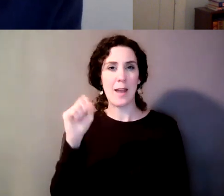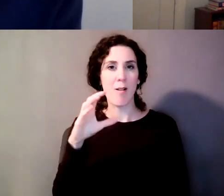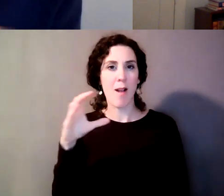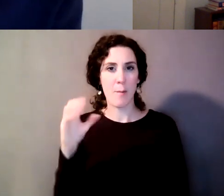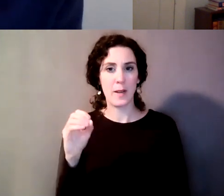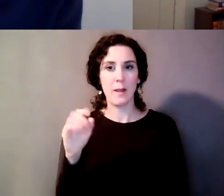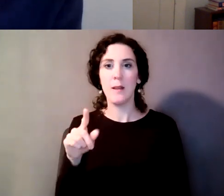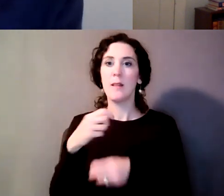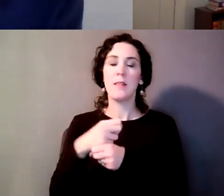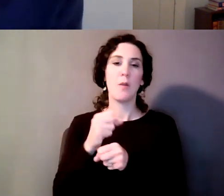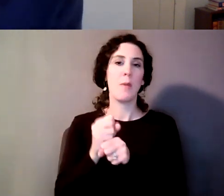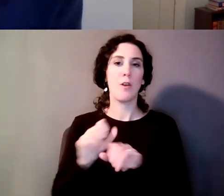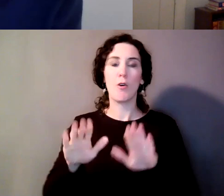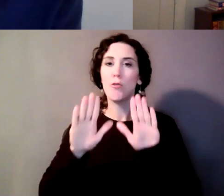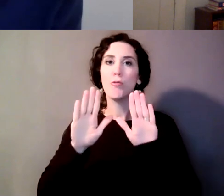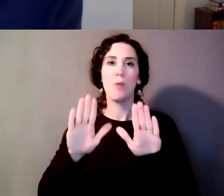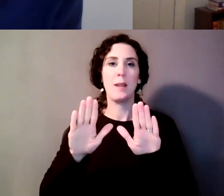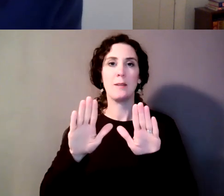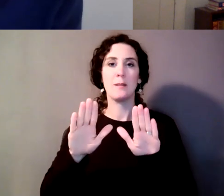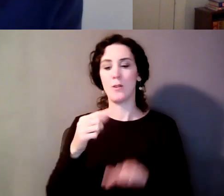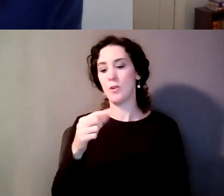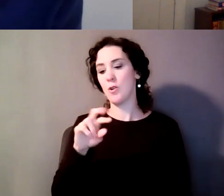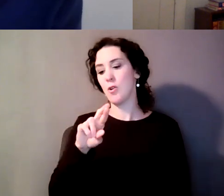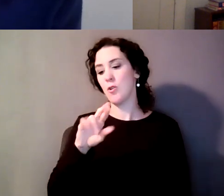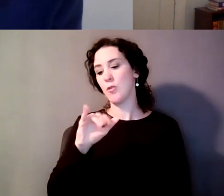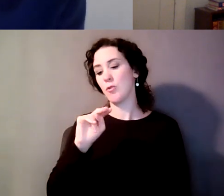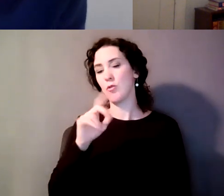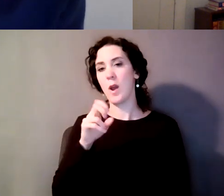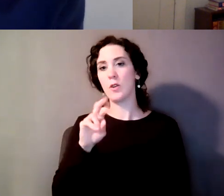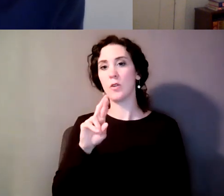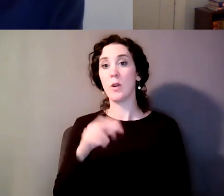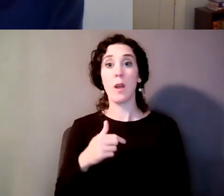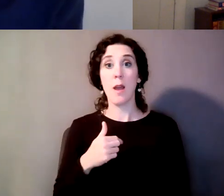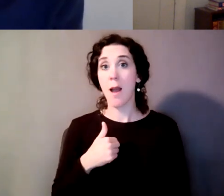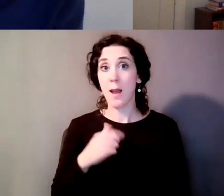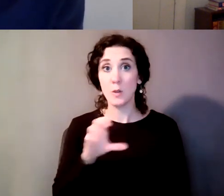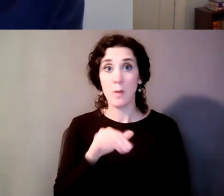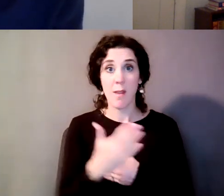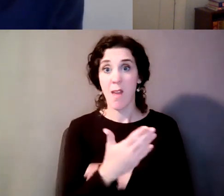they make a great grinder. And I grind coffee every morning for my brew